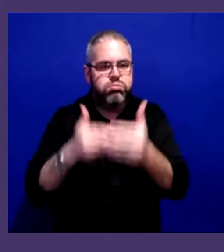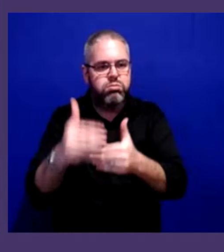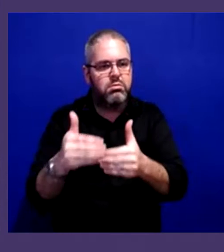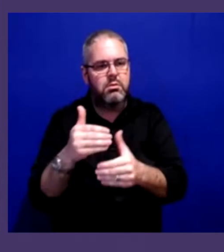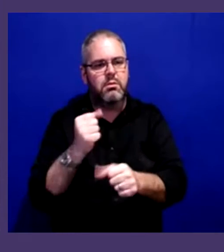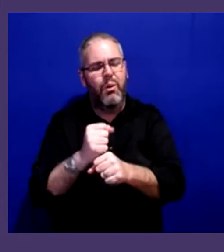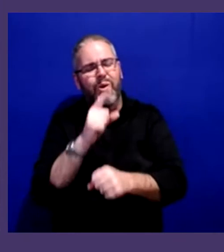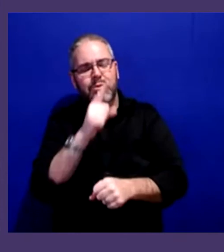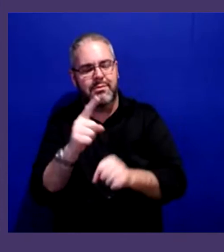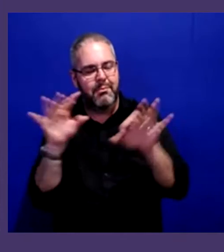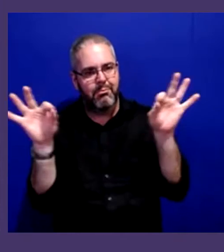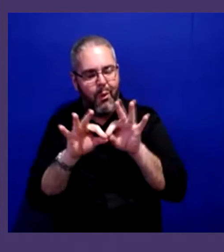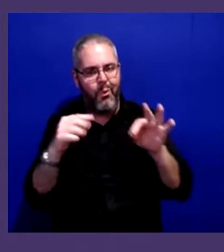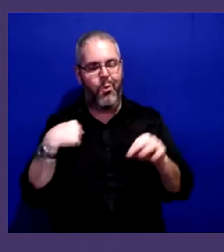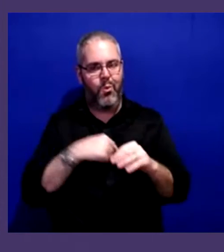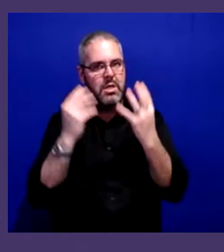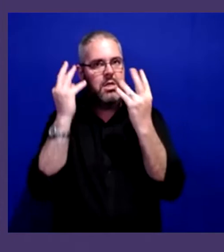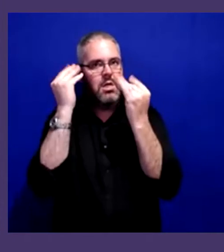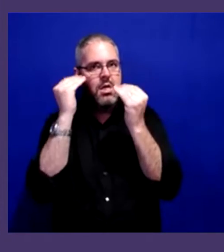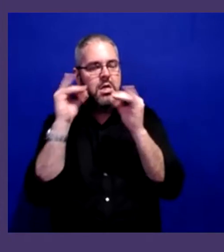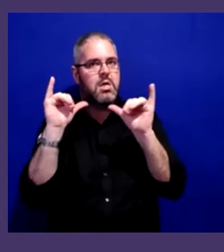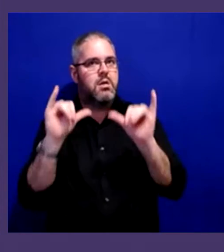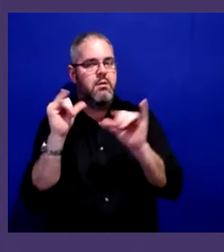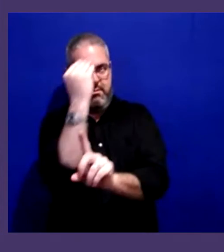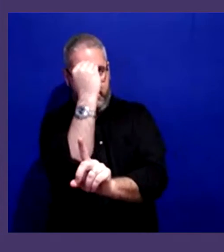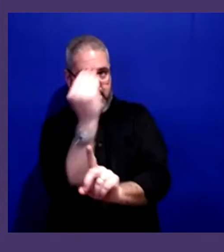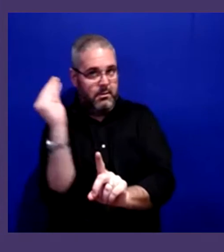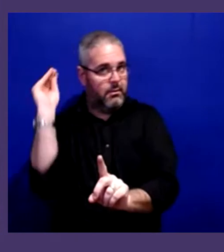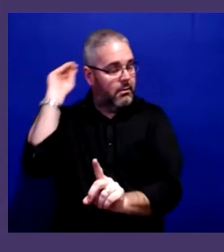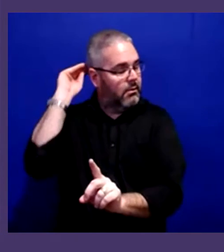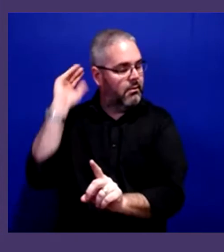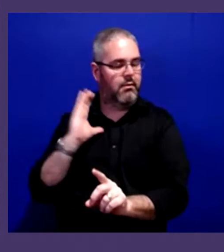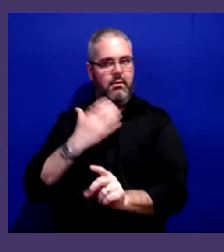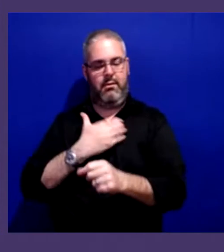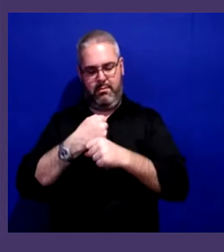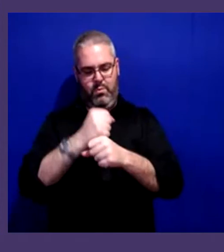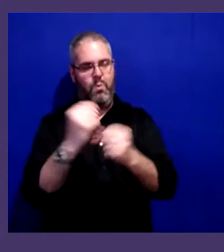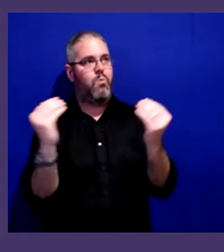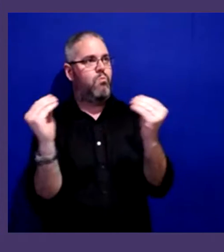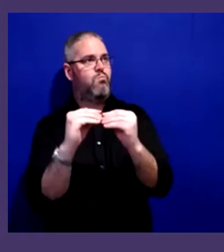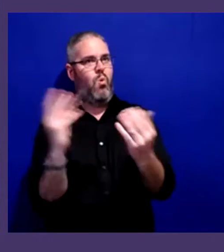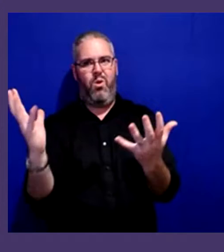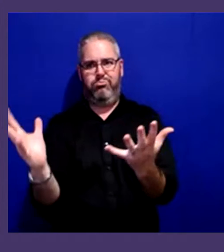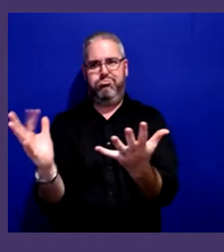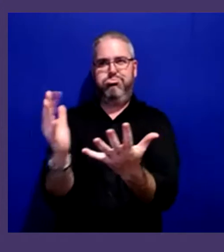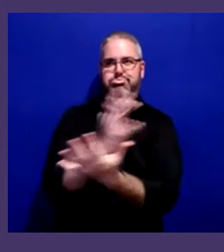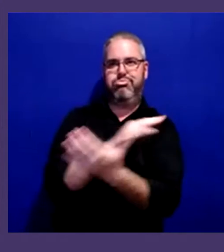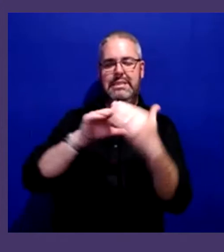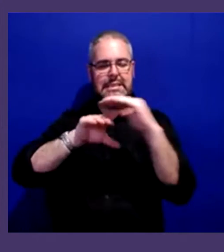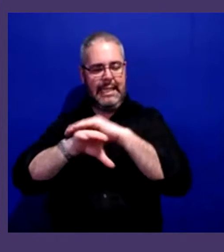this will make our products much more accessible to a wider range of people. We want to make sure that we're not forcing